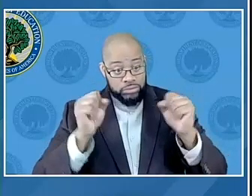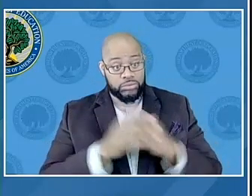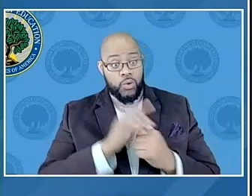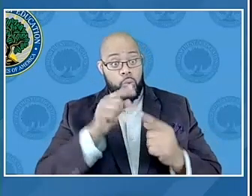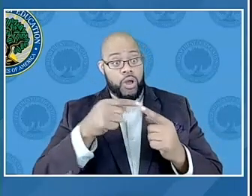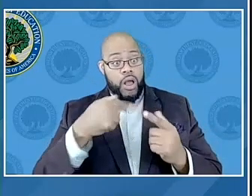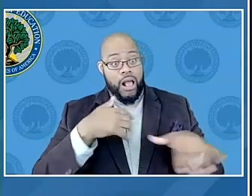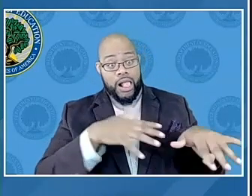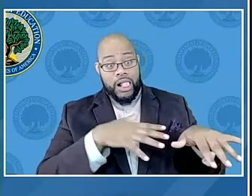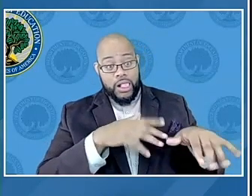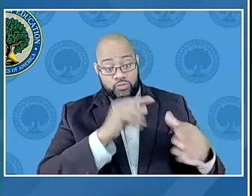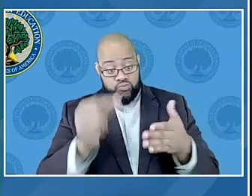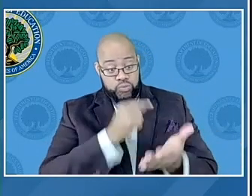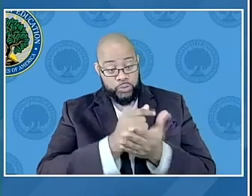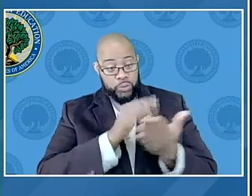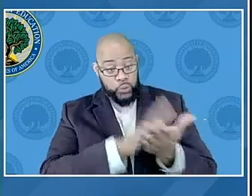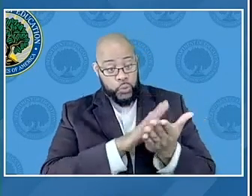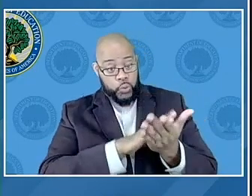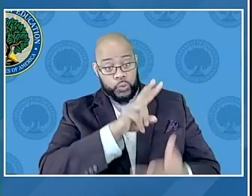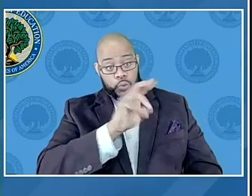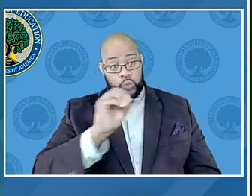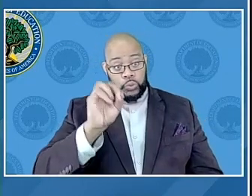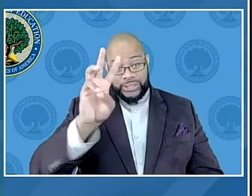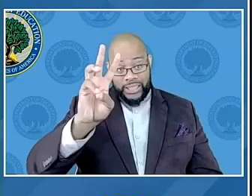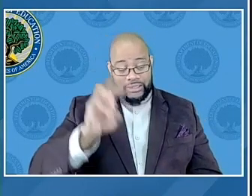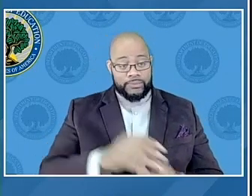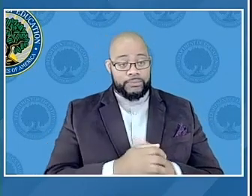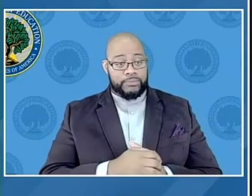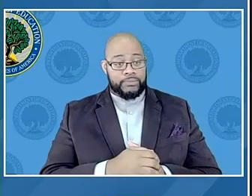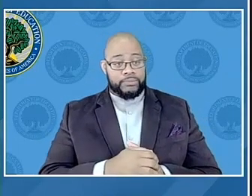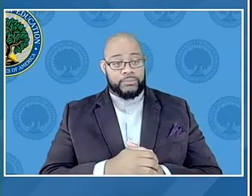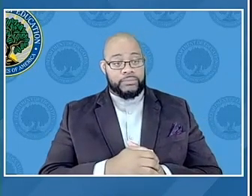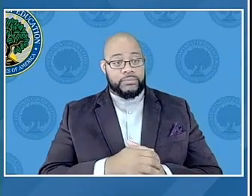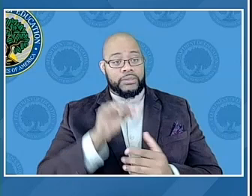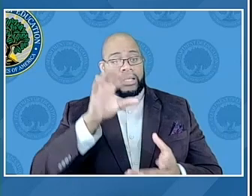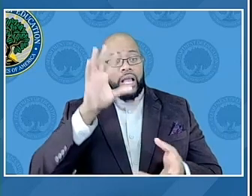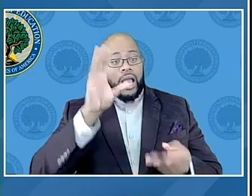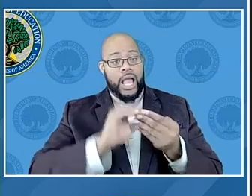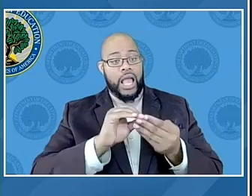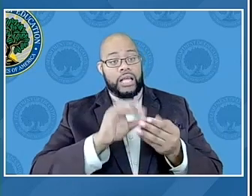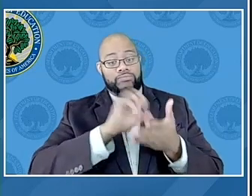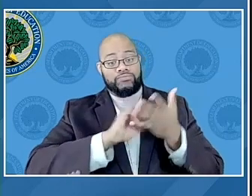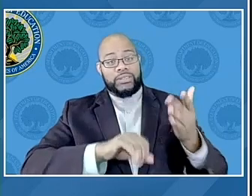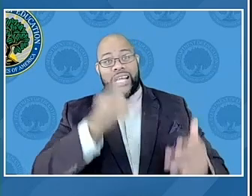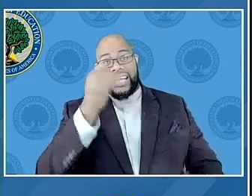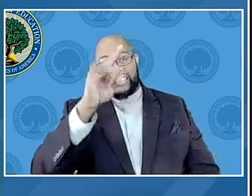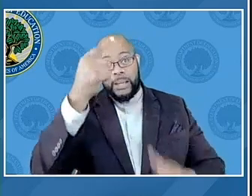graduated school in 2006, ended up adding, for taking an 18 month forbearance, ended